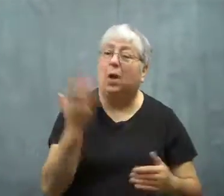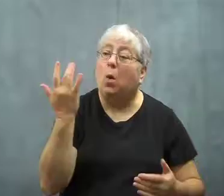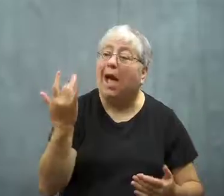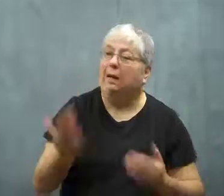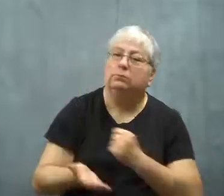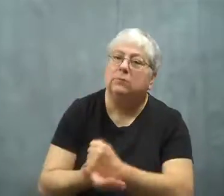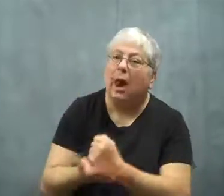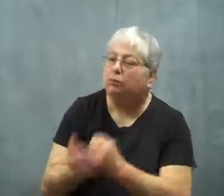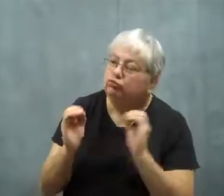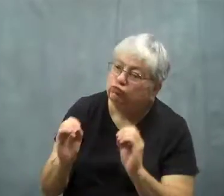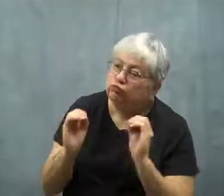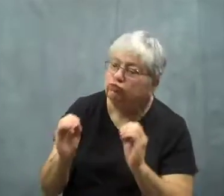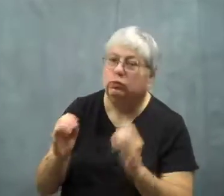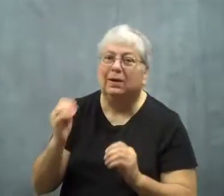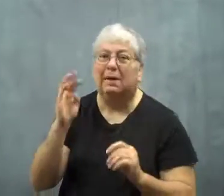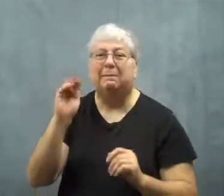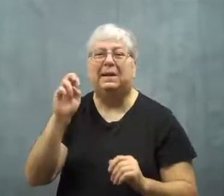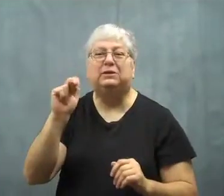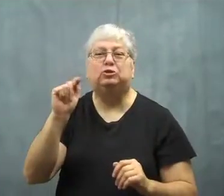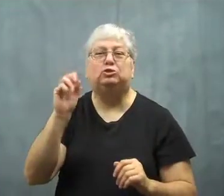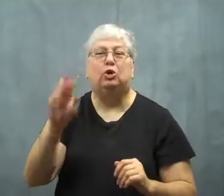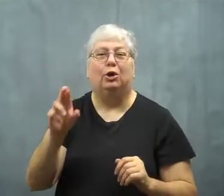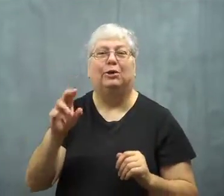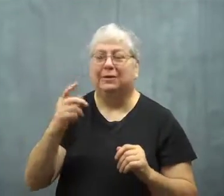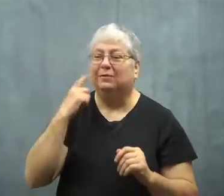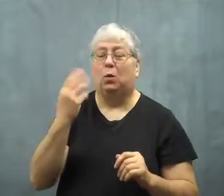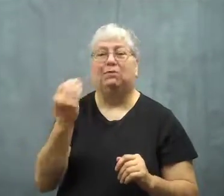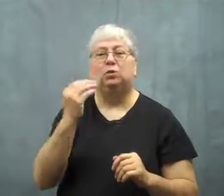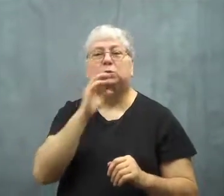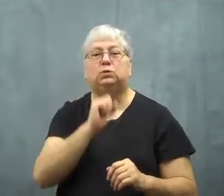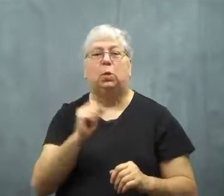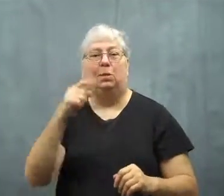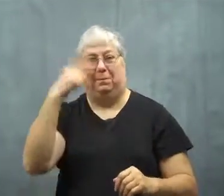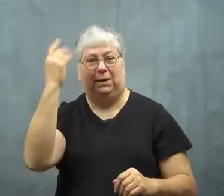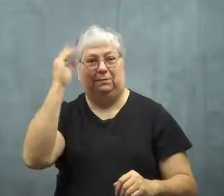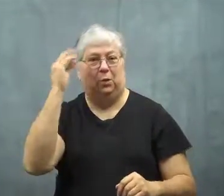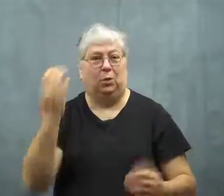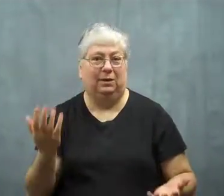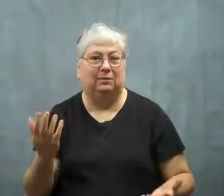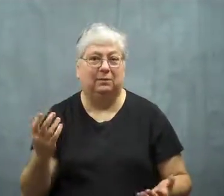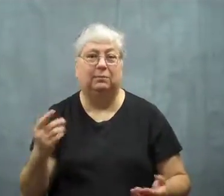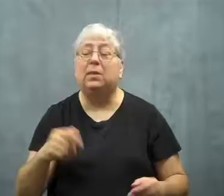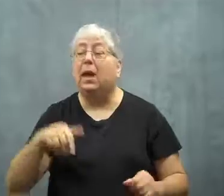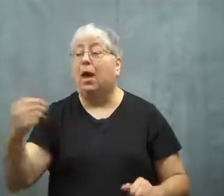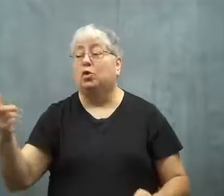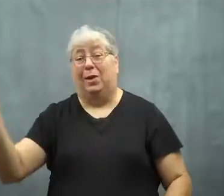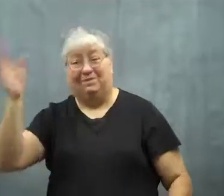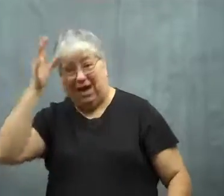to mentor a 14 year old African American boy.